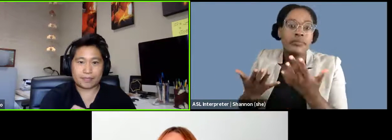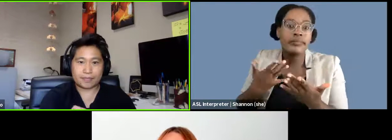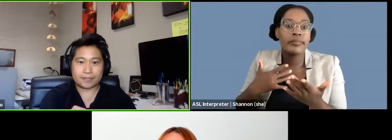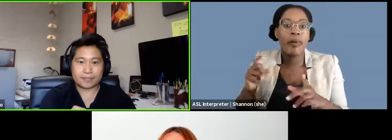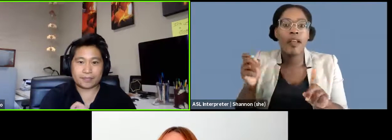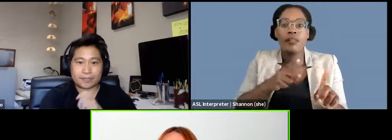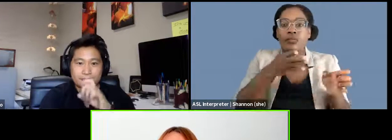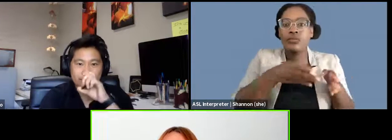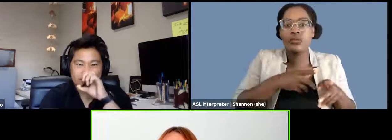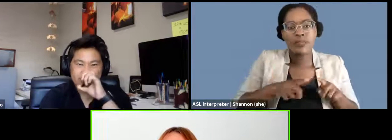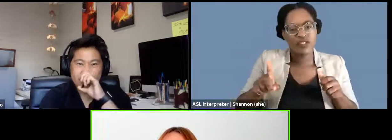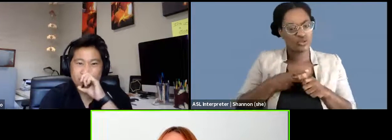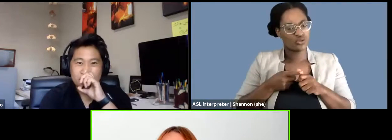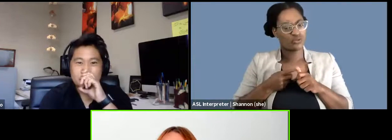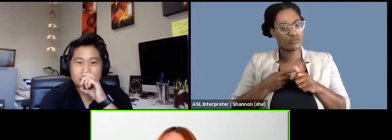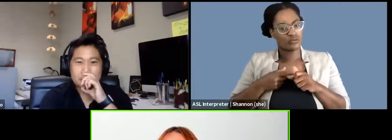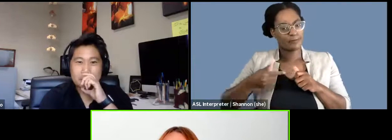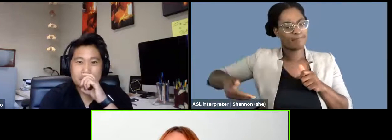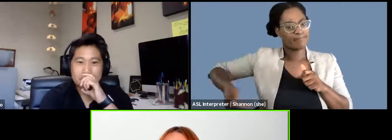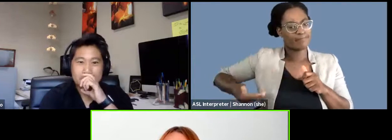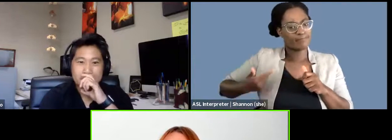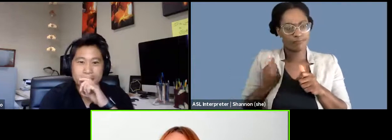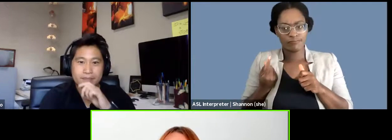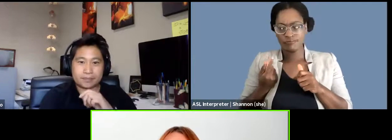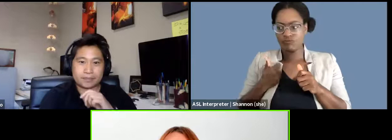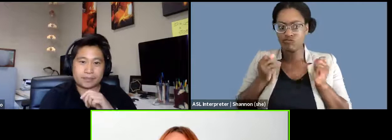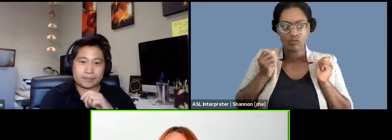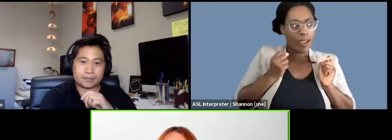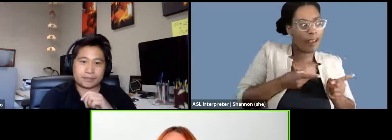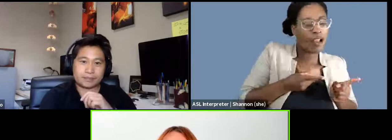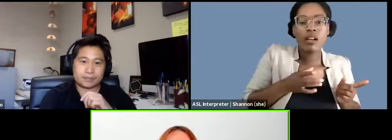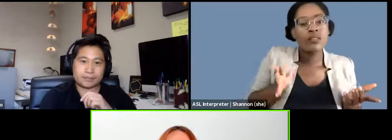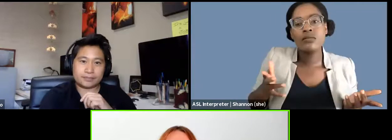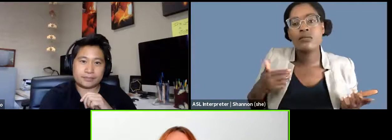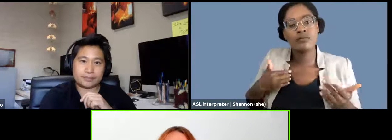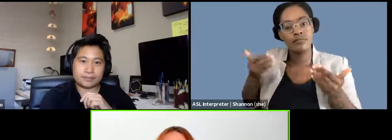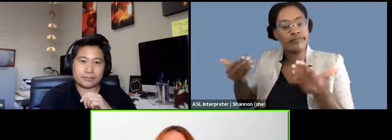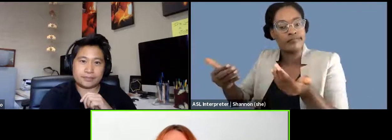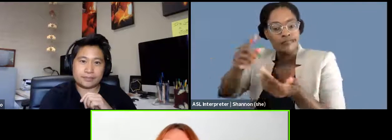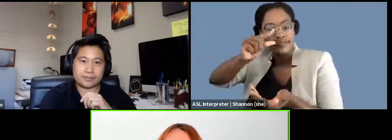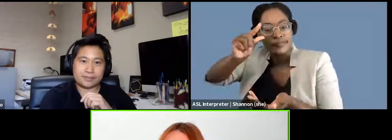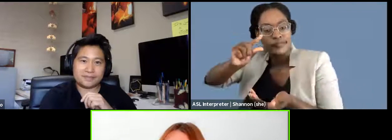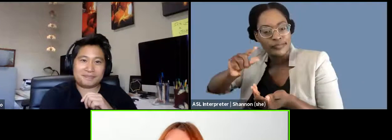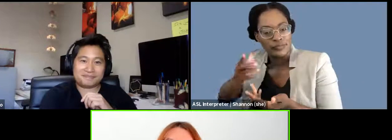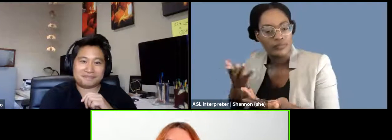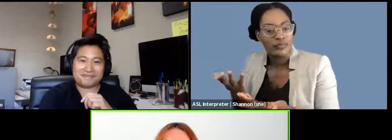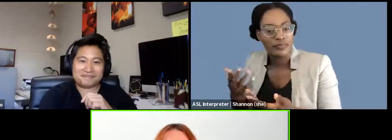Gina says in the comments use allies to answer the painful questions. Yeah, 100%.